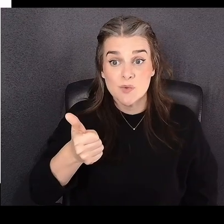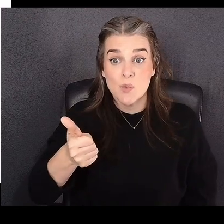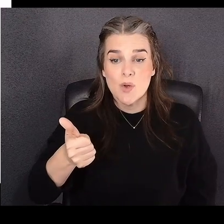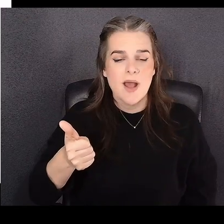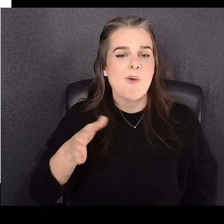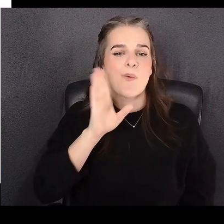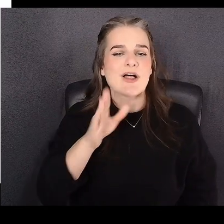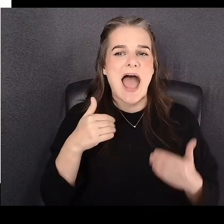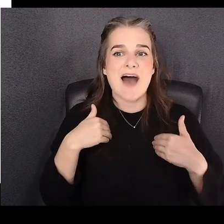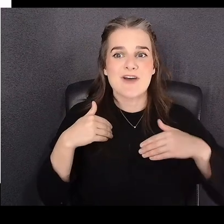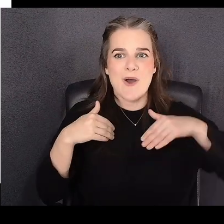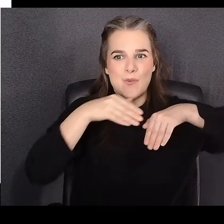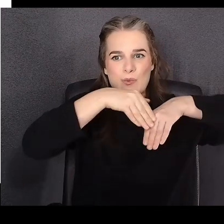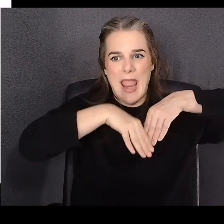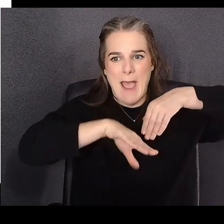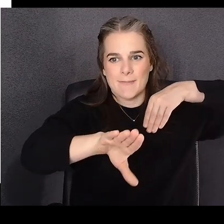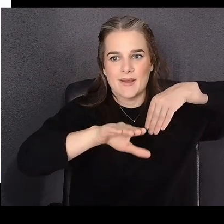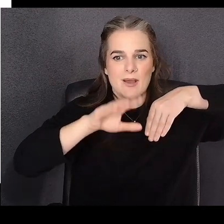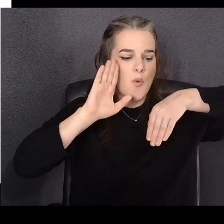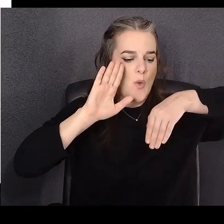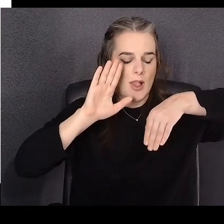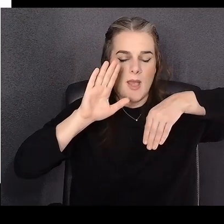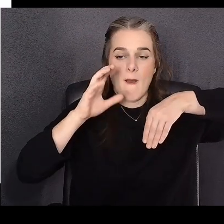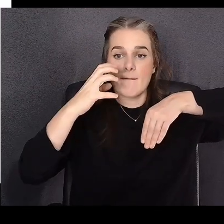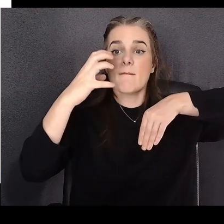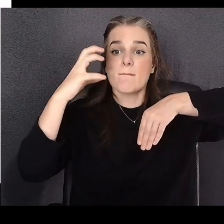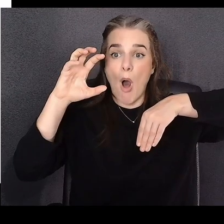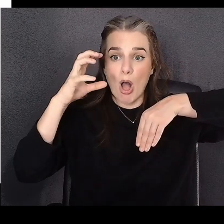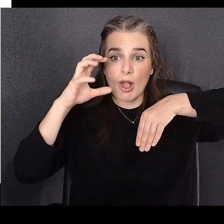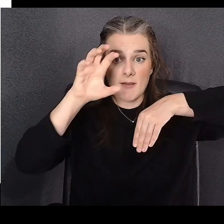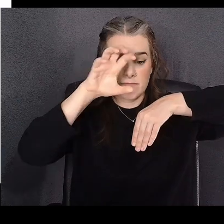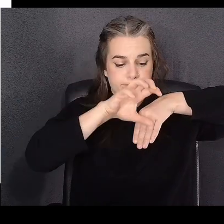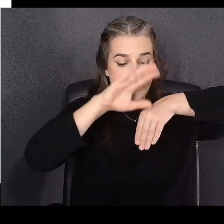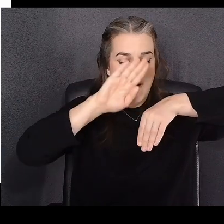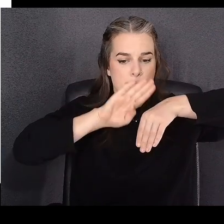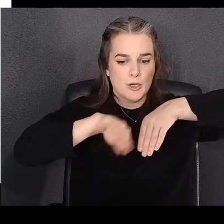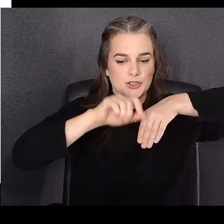into one of the buckets. In the past, we've had a very similar concept,